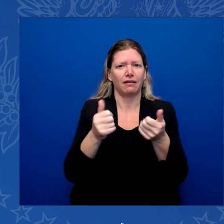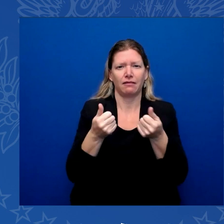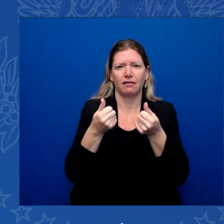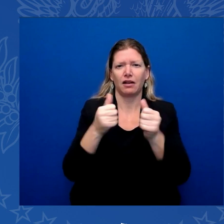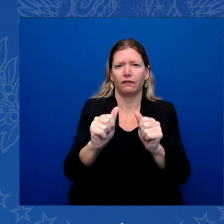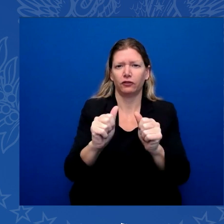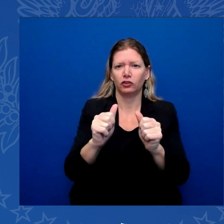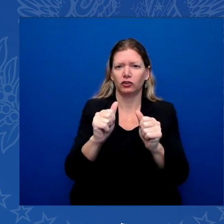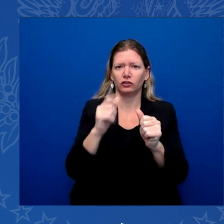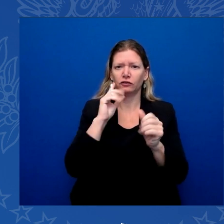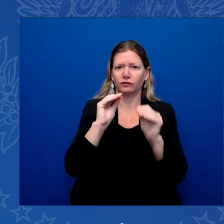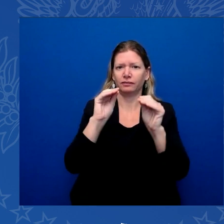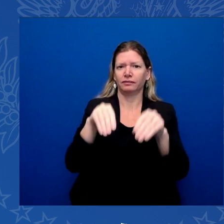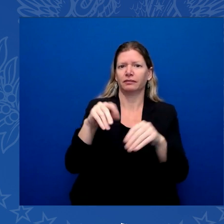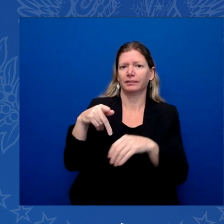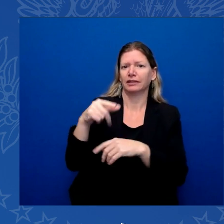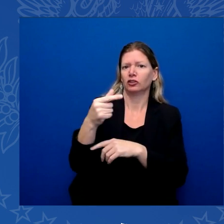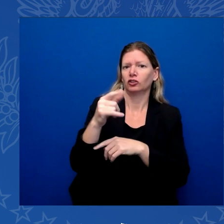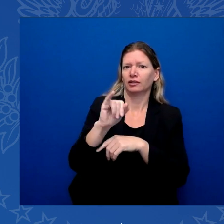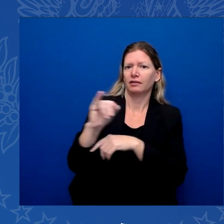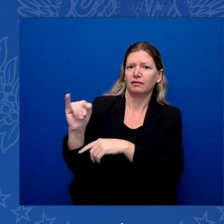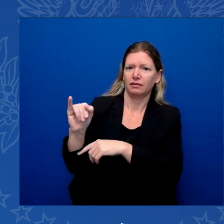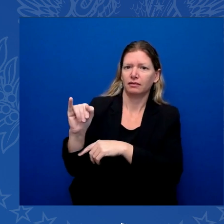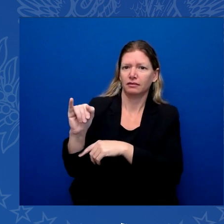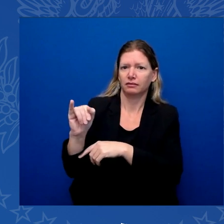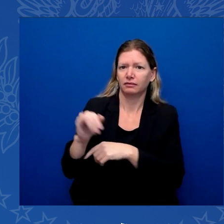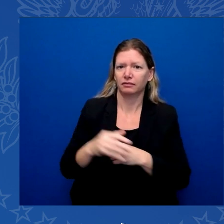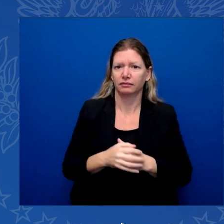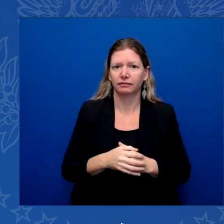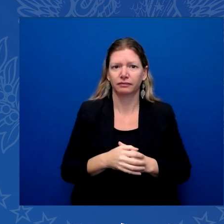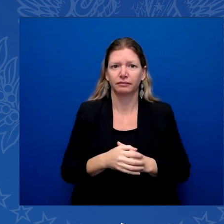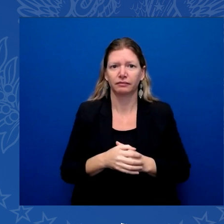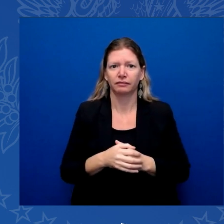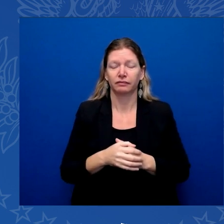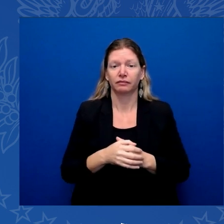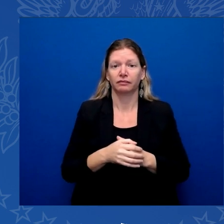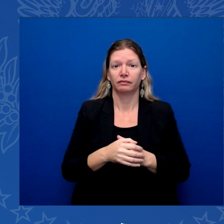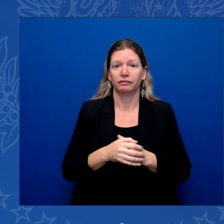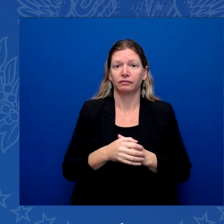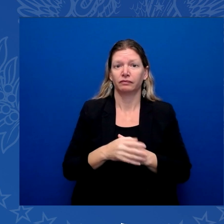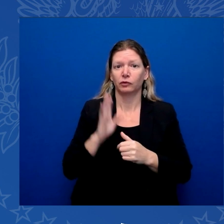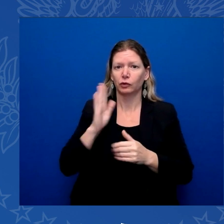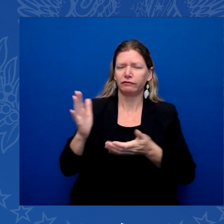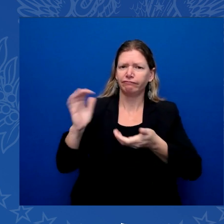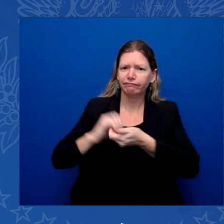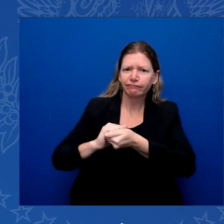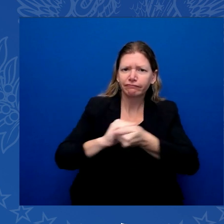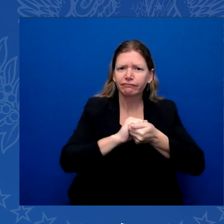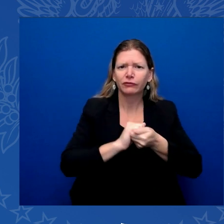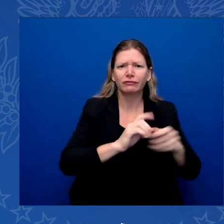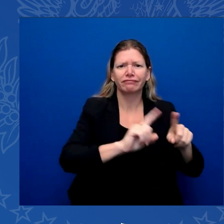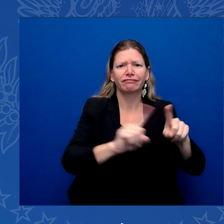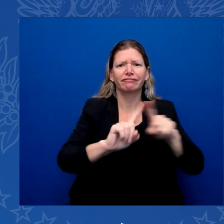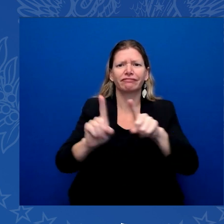To do that, partnership with diverse actors who subscribe to its principles is essential.